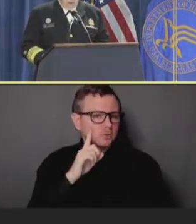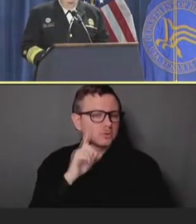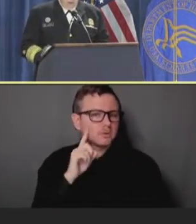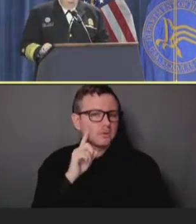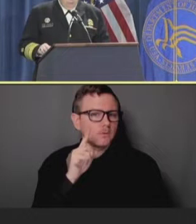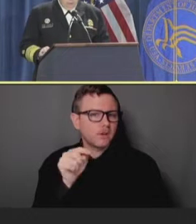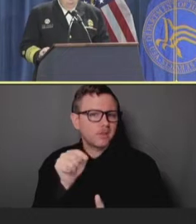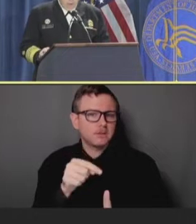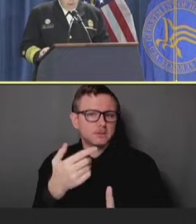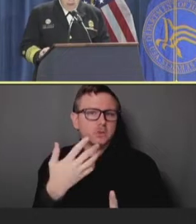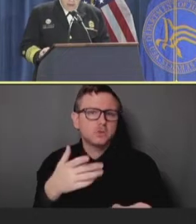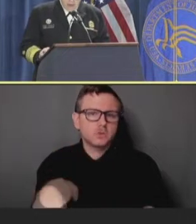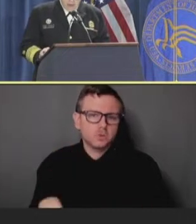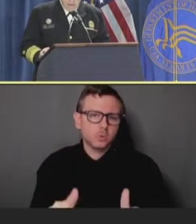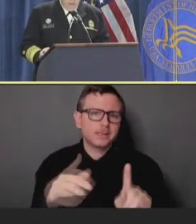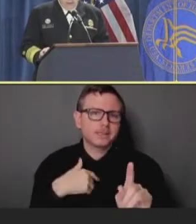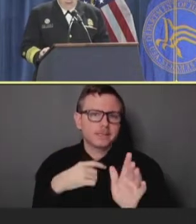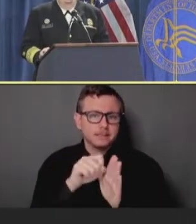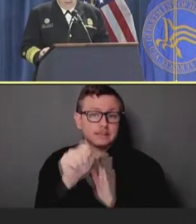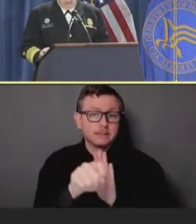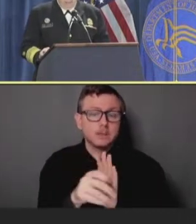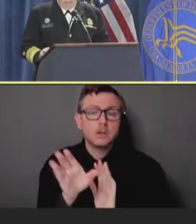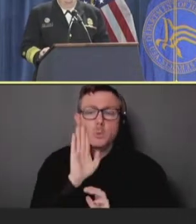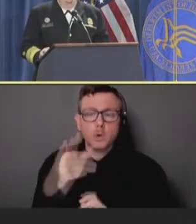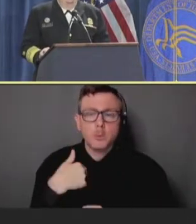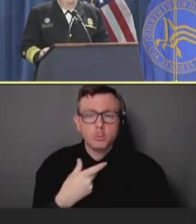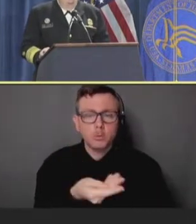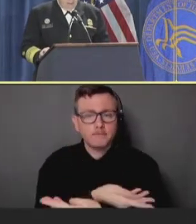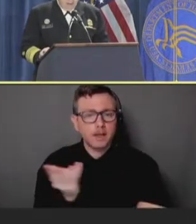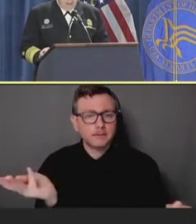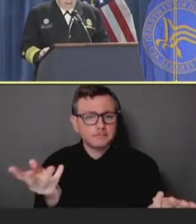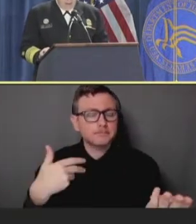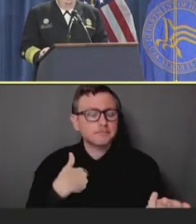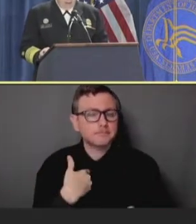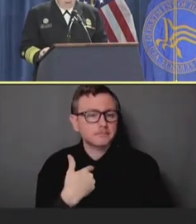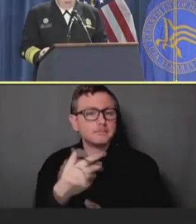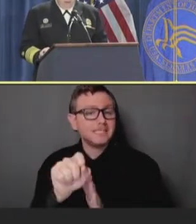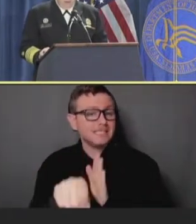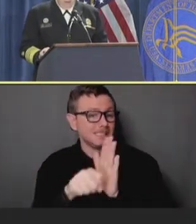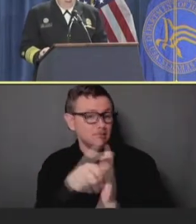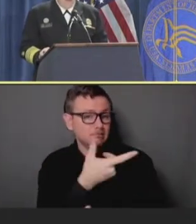We will be promoting seasonal flu vaccination and will emphasize the importance of flu vaccination